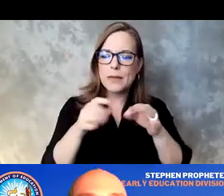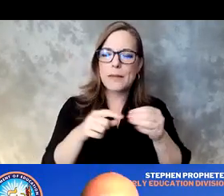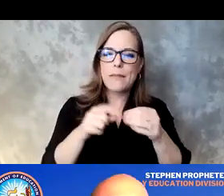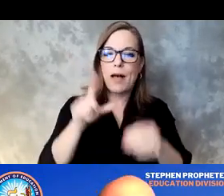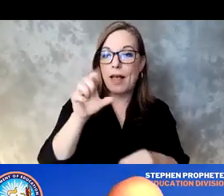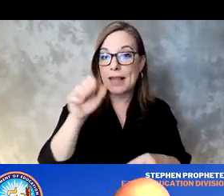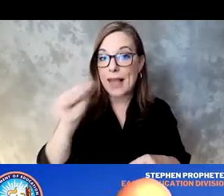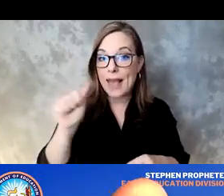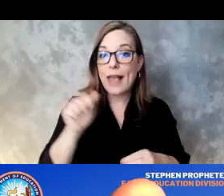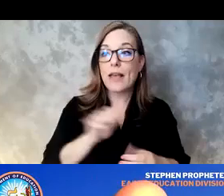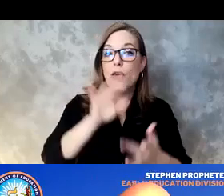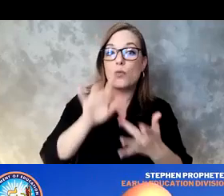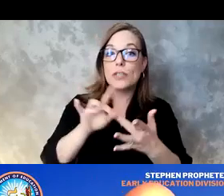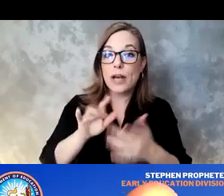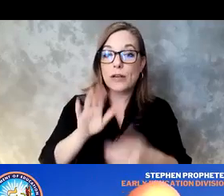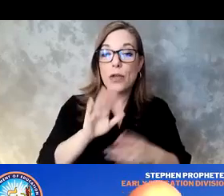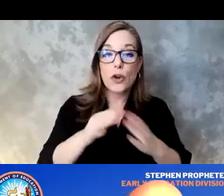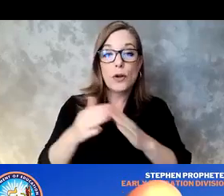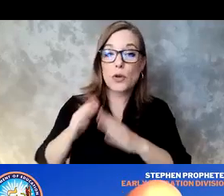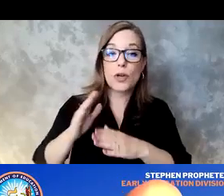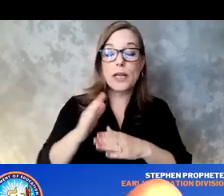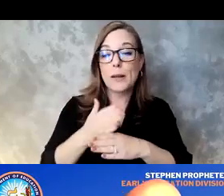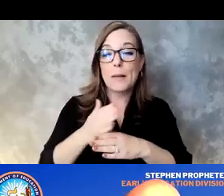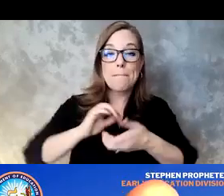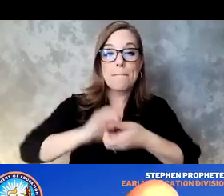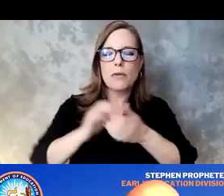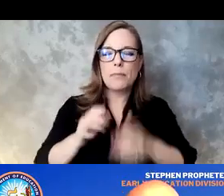out to their community partners but we really do see this as a bi directional approach and